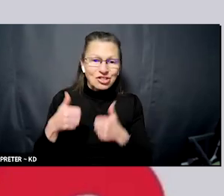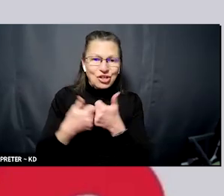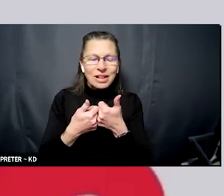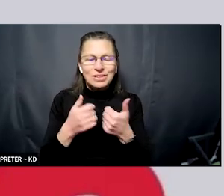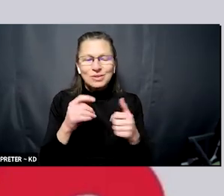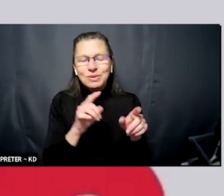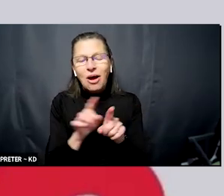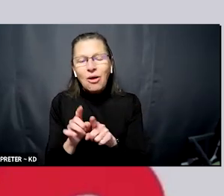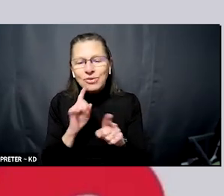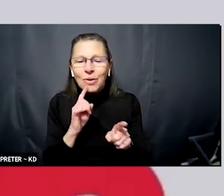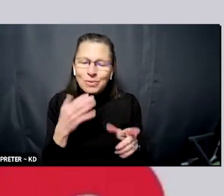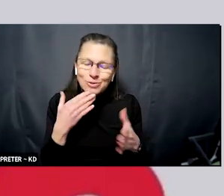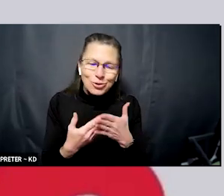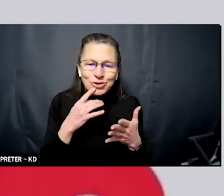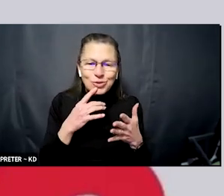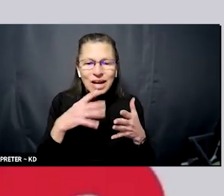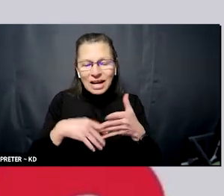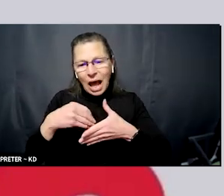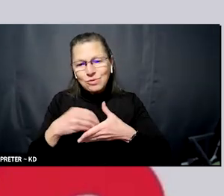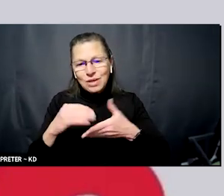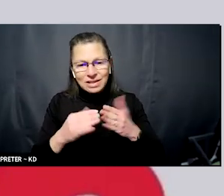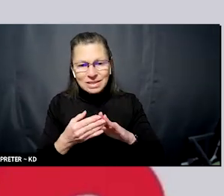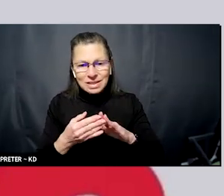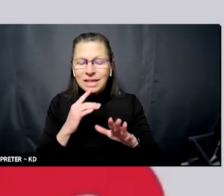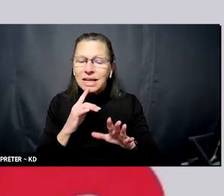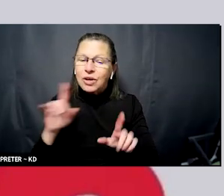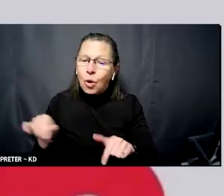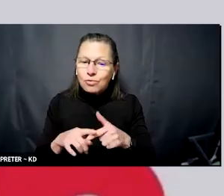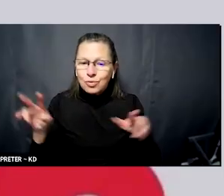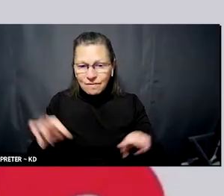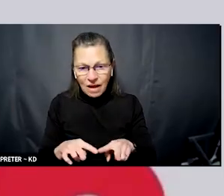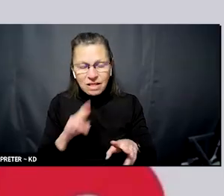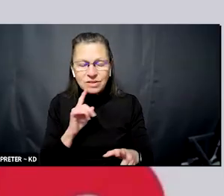to go to the valley, to meet people where they are at, so that we could interview